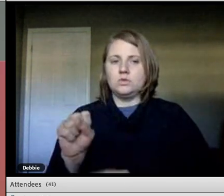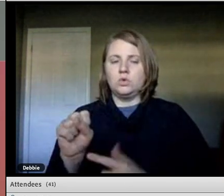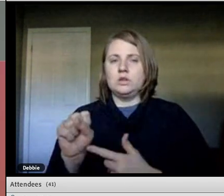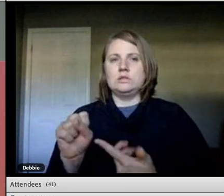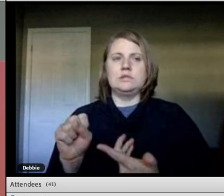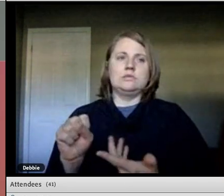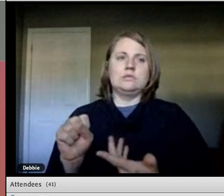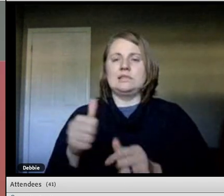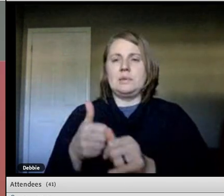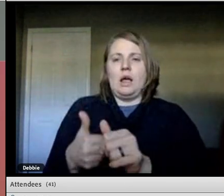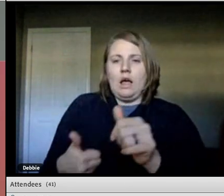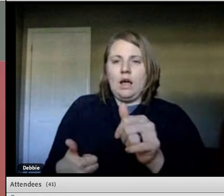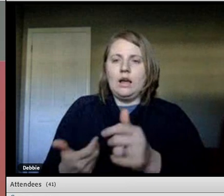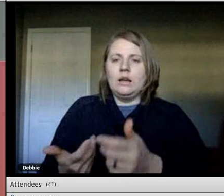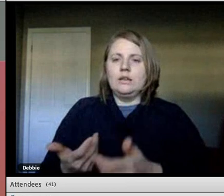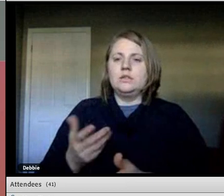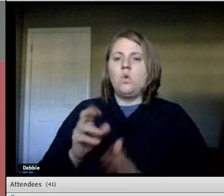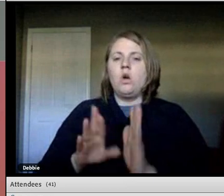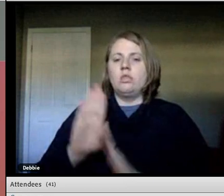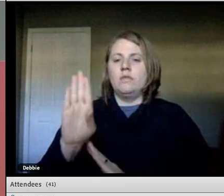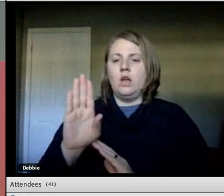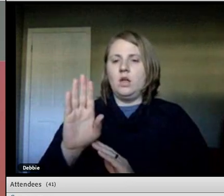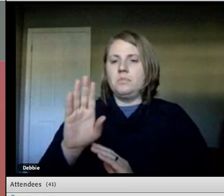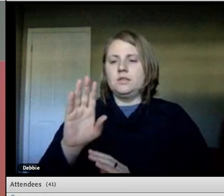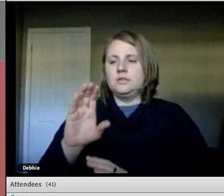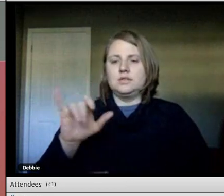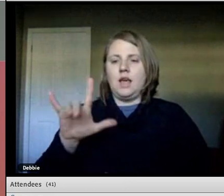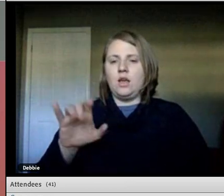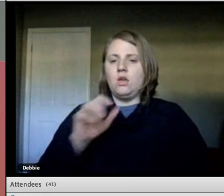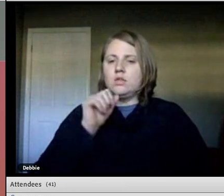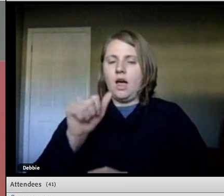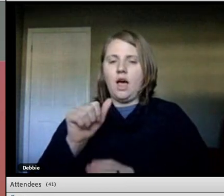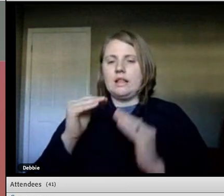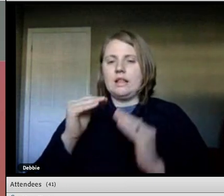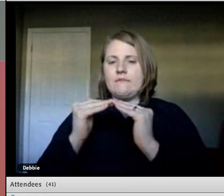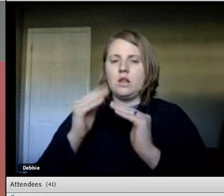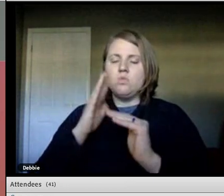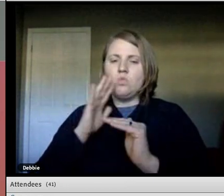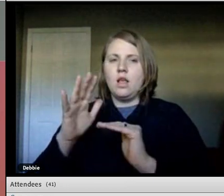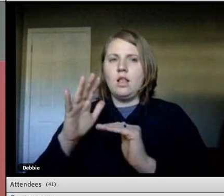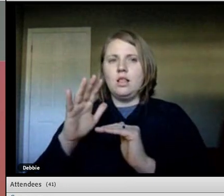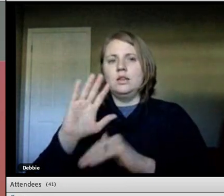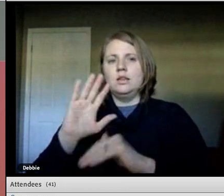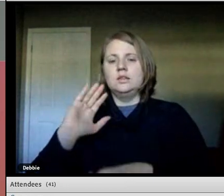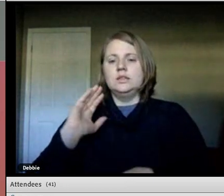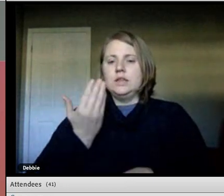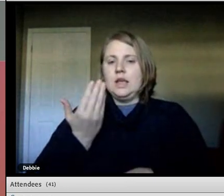is uneven where it will sort of sit dormant for a while. Somebody will get involved. Also, there's a new version out,